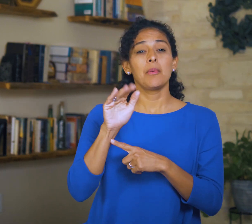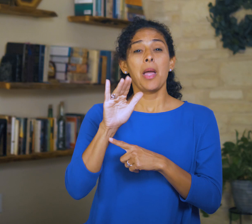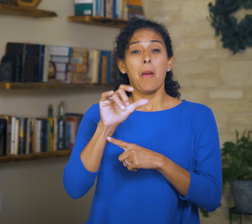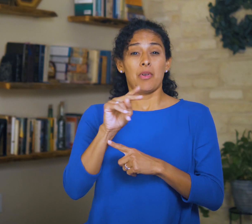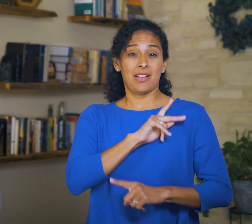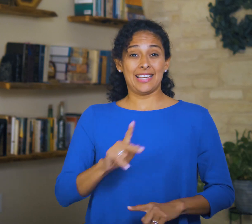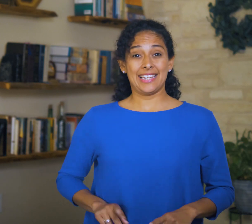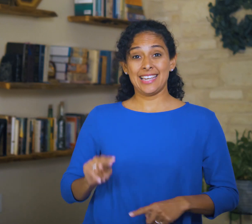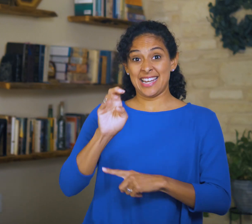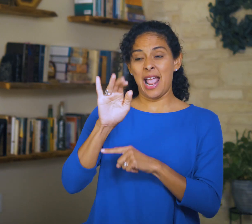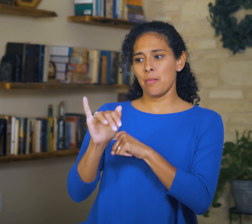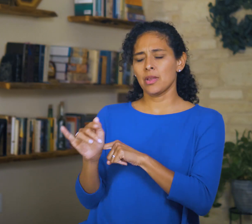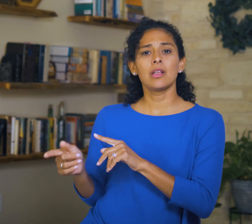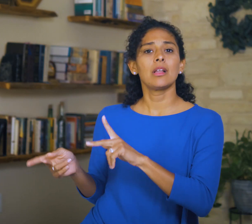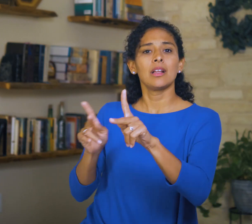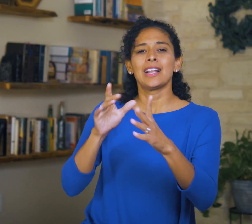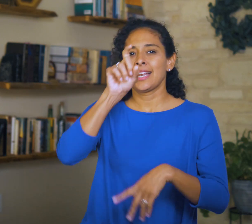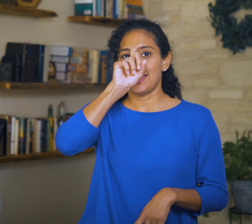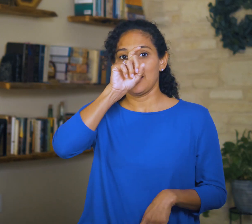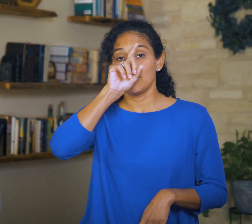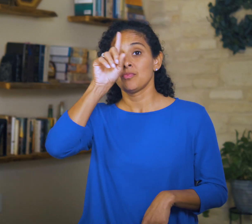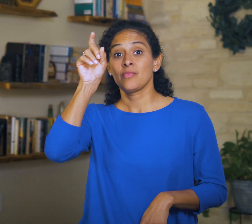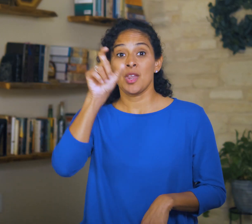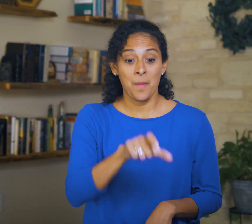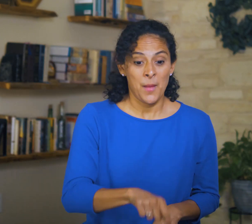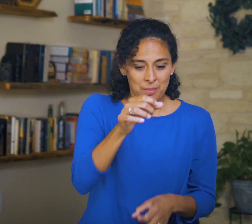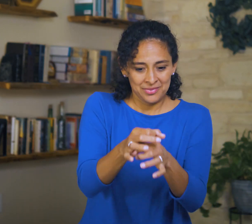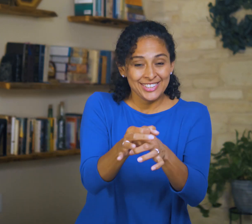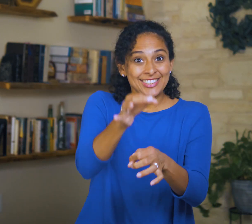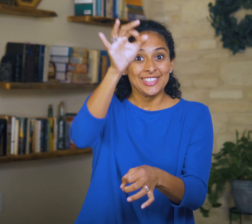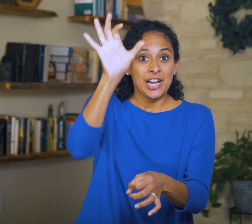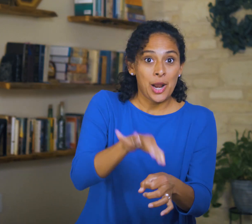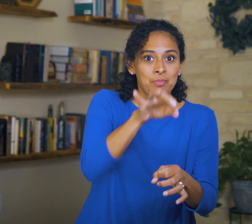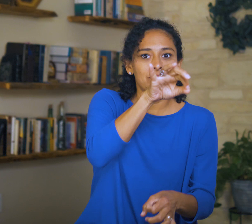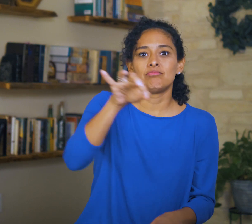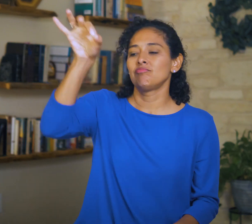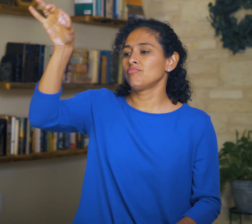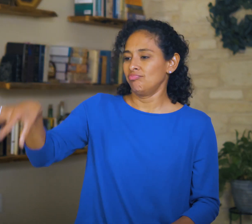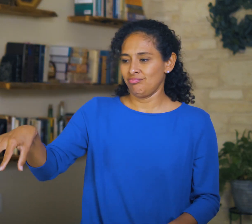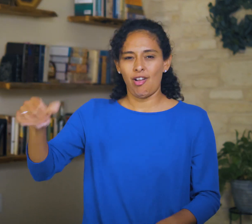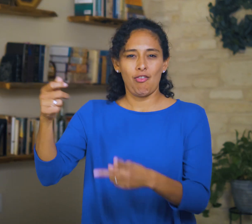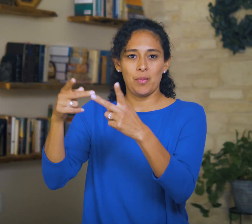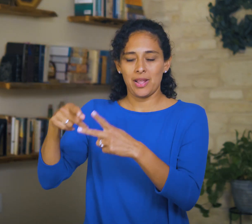A big eagle—Babylon’s King Nebby— plucks up a shoot and drops it down elsewhere,